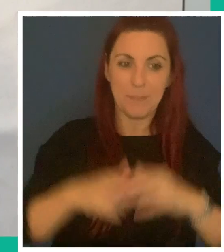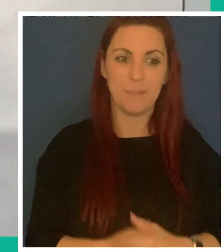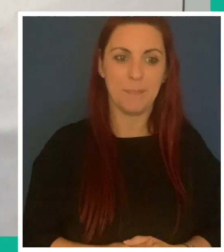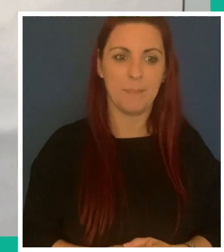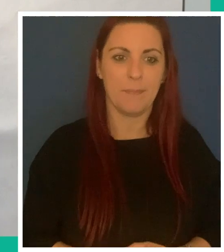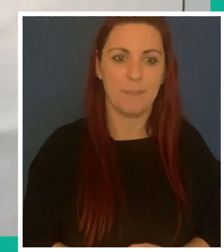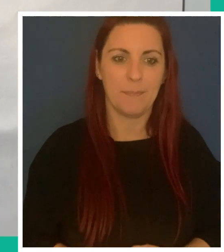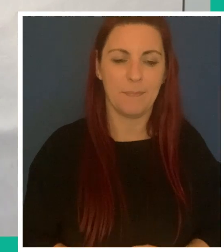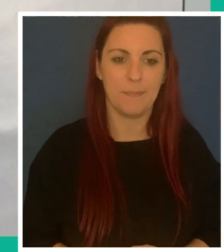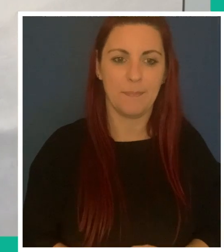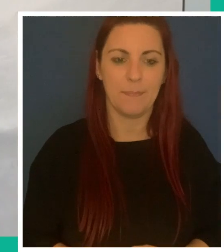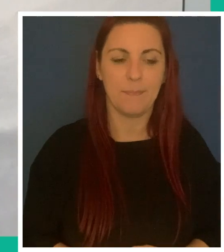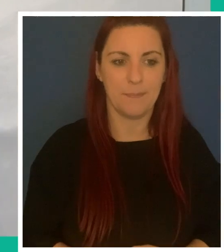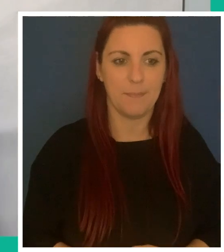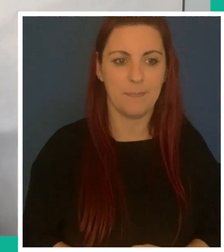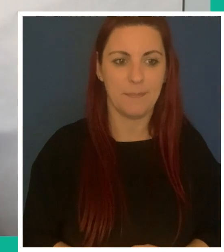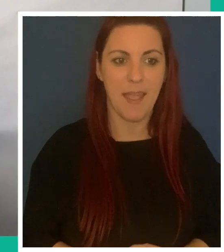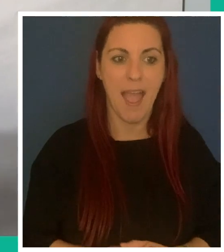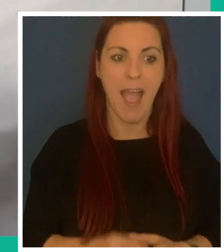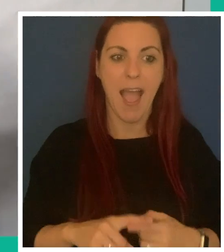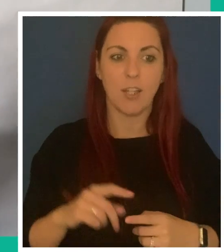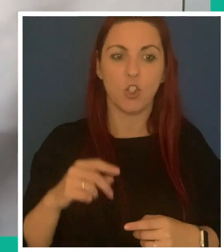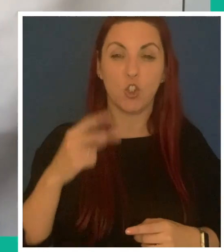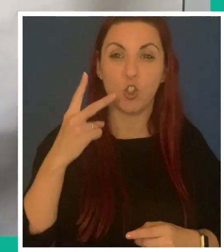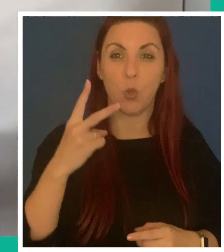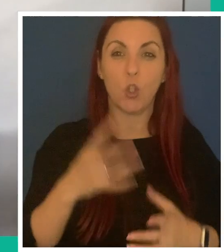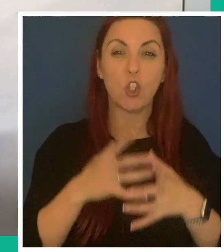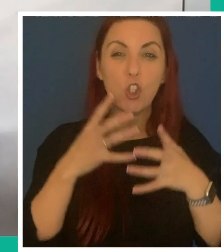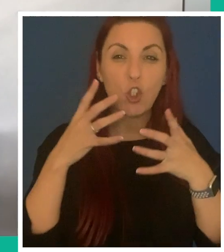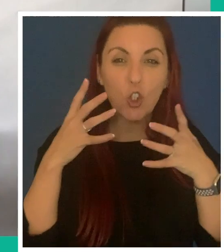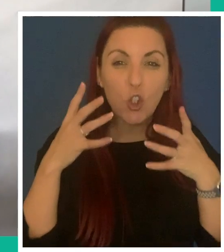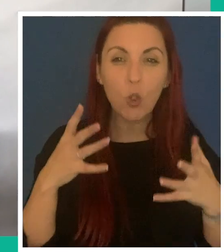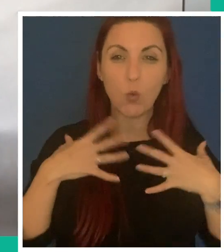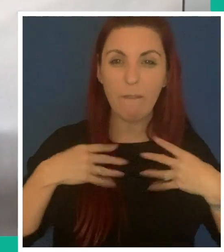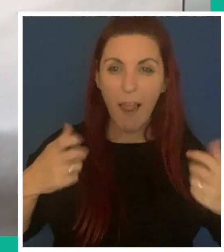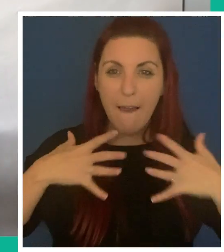So bit of fur on the top of her head and two huge big furry ears is the next thing